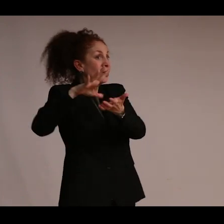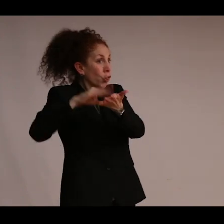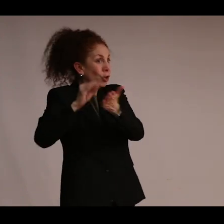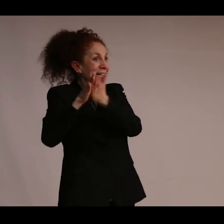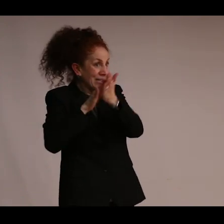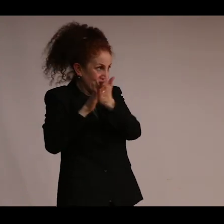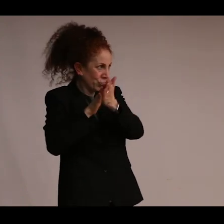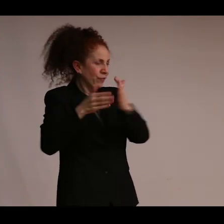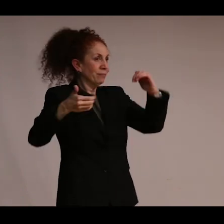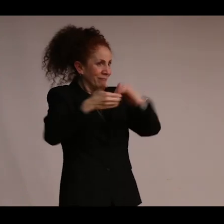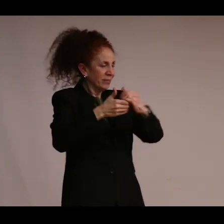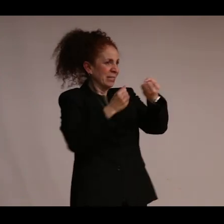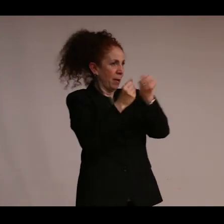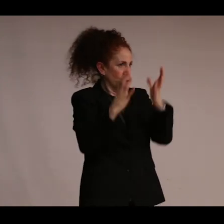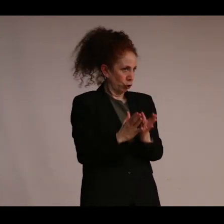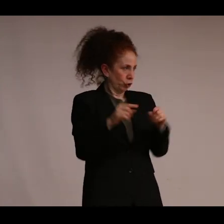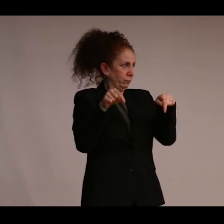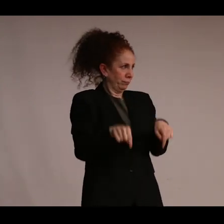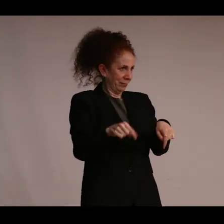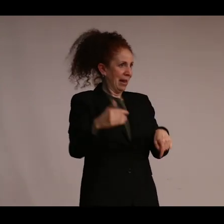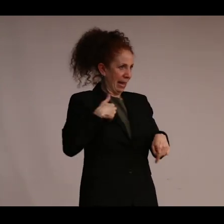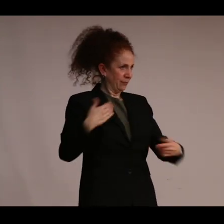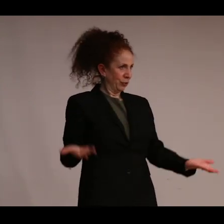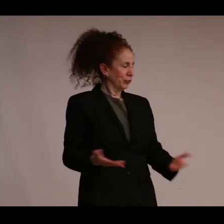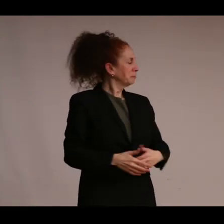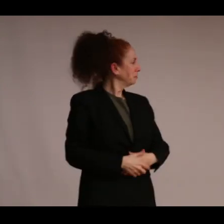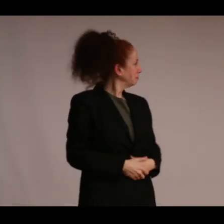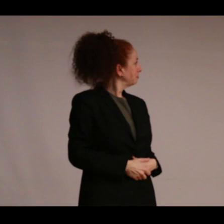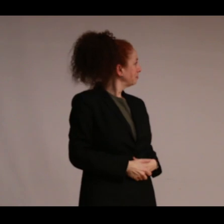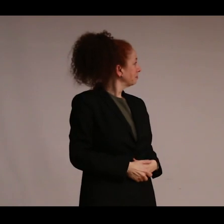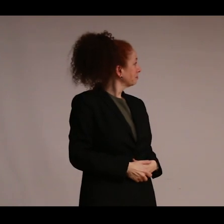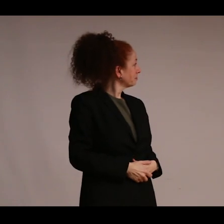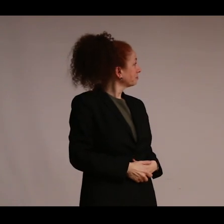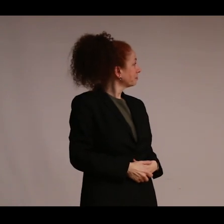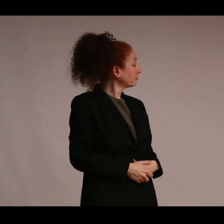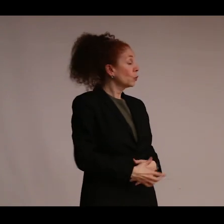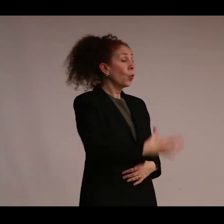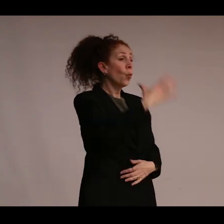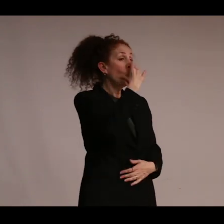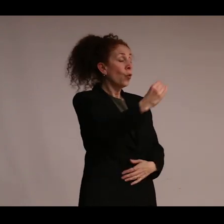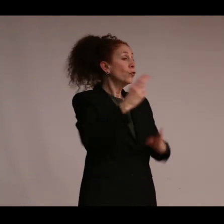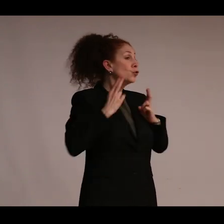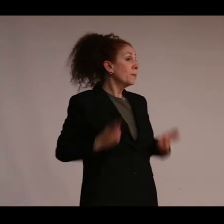is a collaboration we have between Penn and the PMA. The Wolf Humanities Center is generously